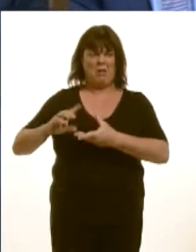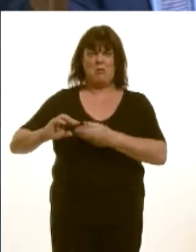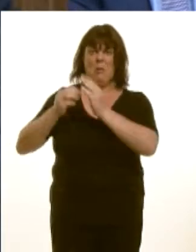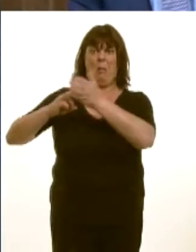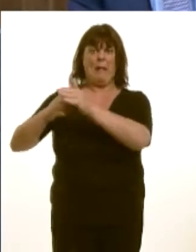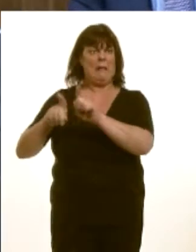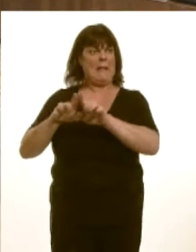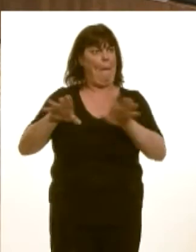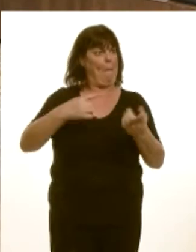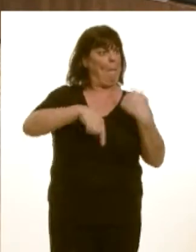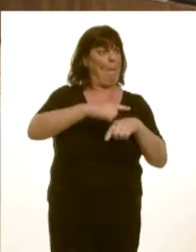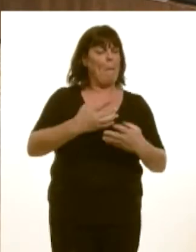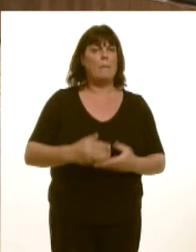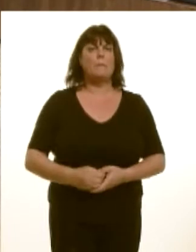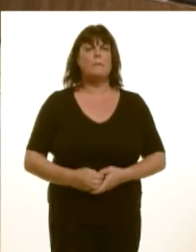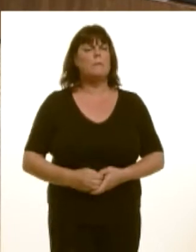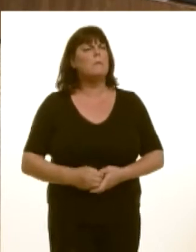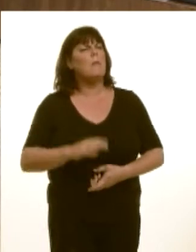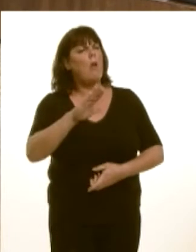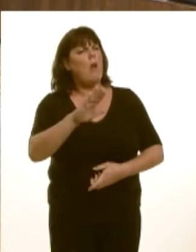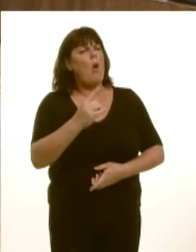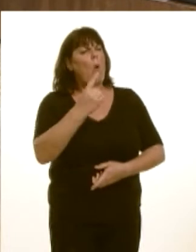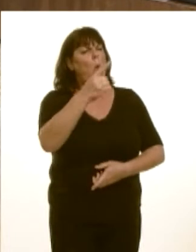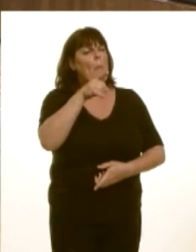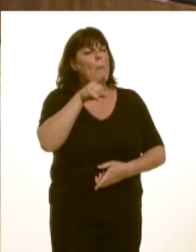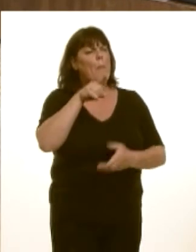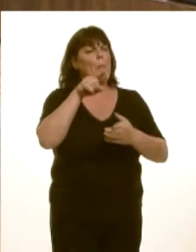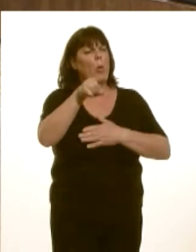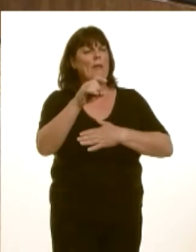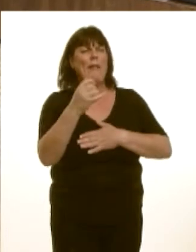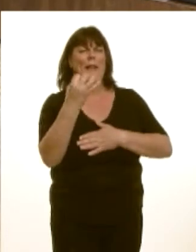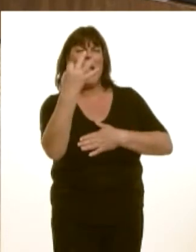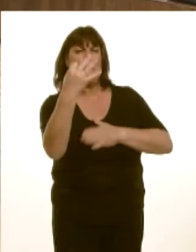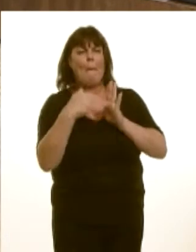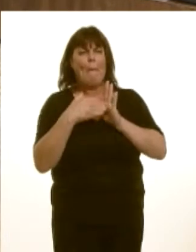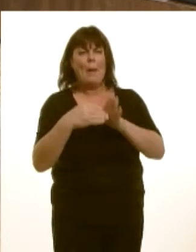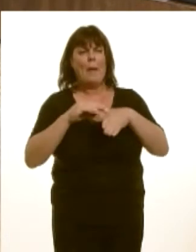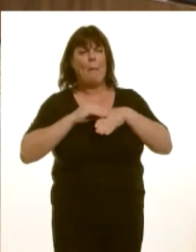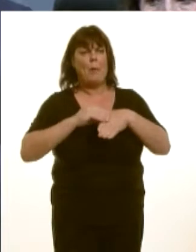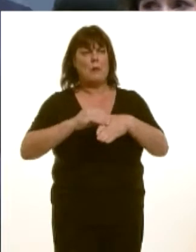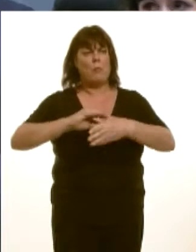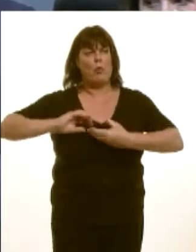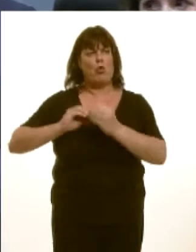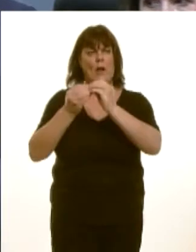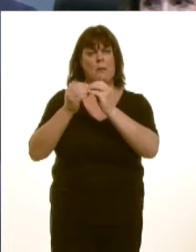Davies: First Minister, 1.8 million apprenticeships have been generated by the UK Government since